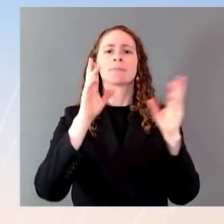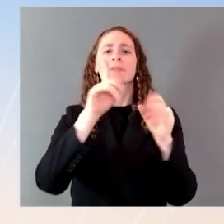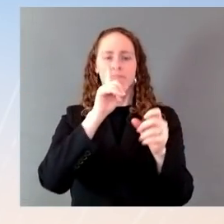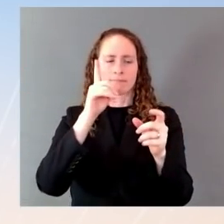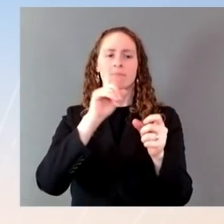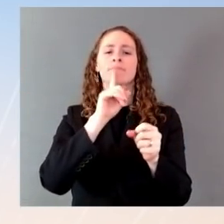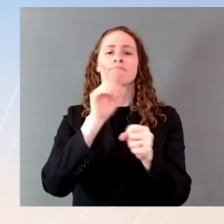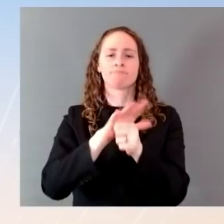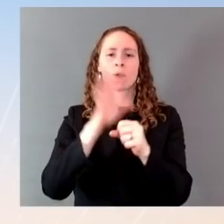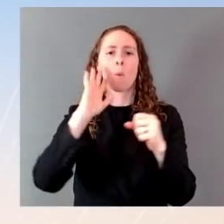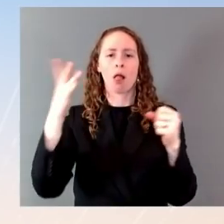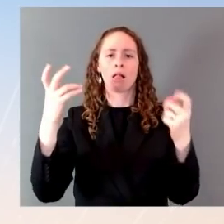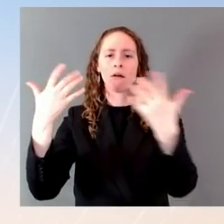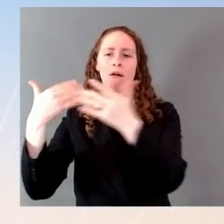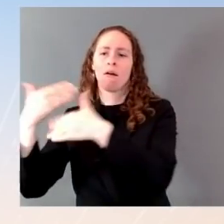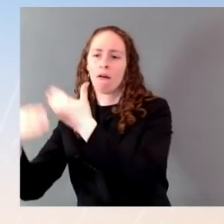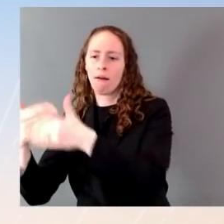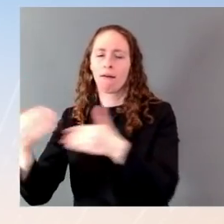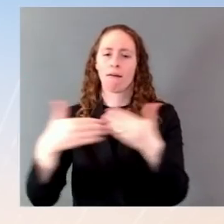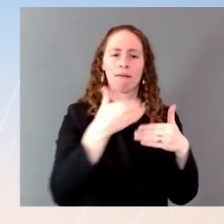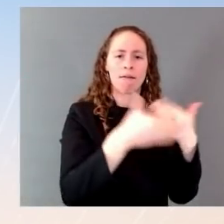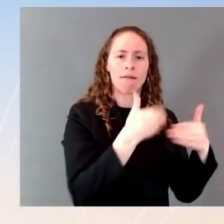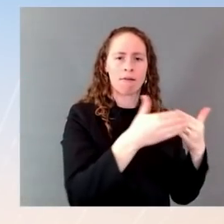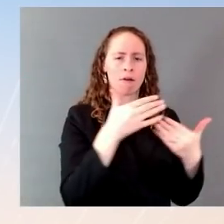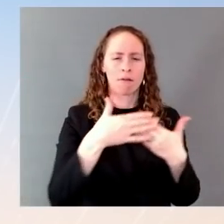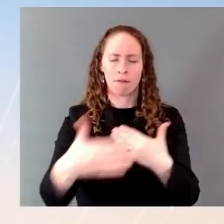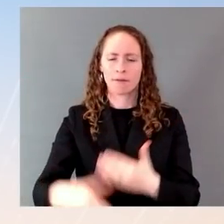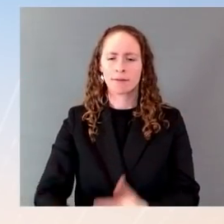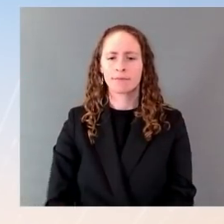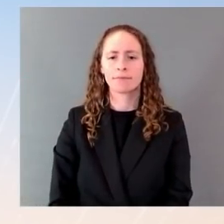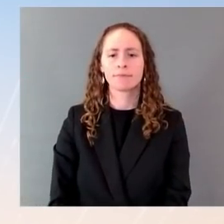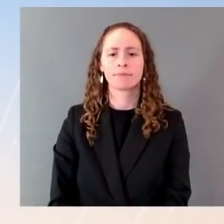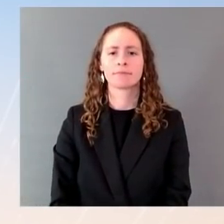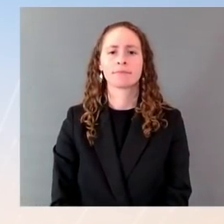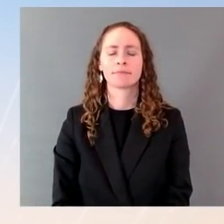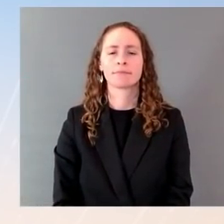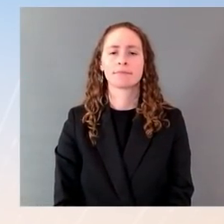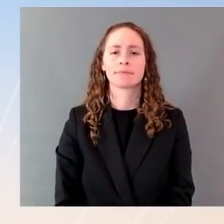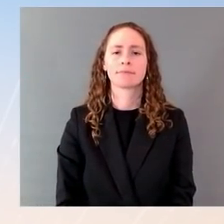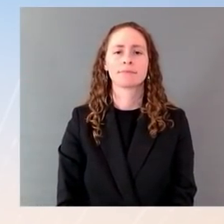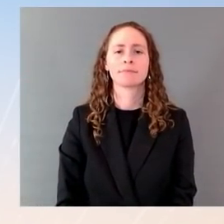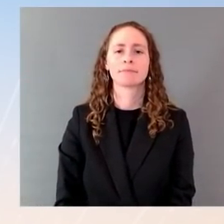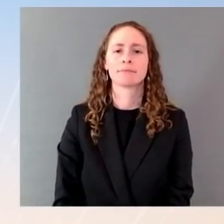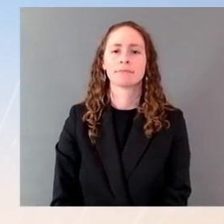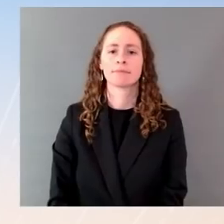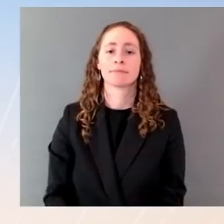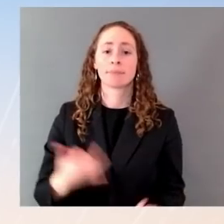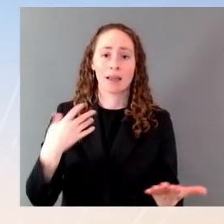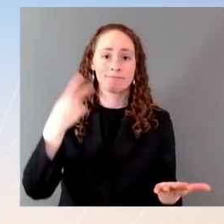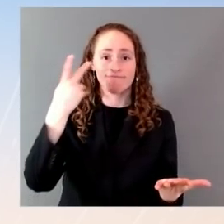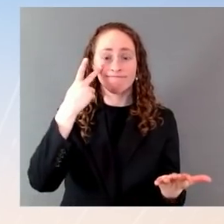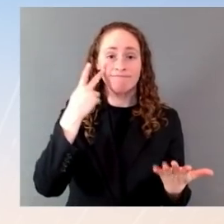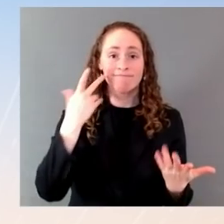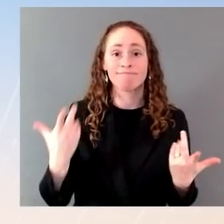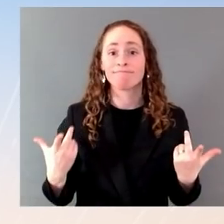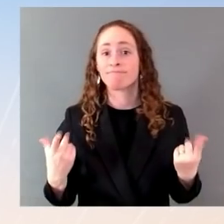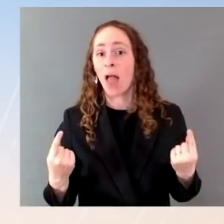And now we will watch what unfolds in the coming days. Thank you, guys.